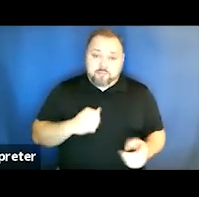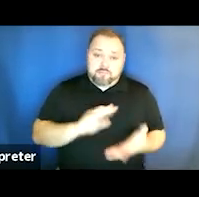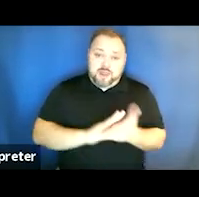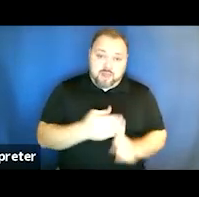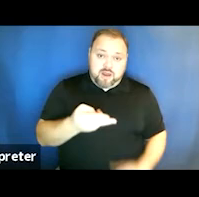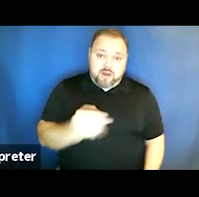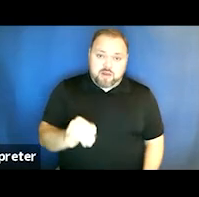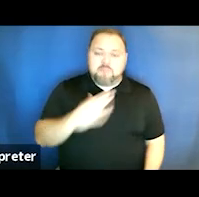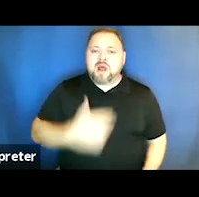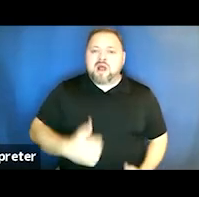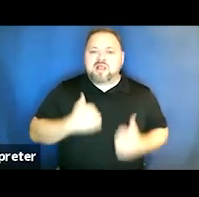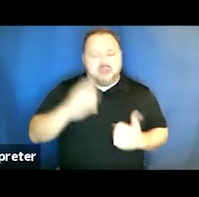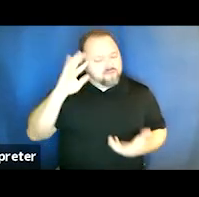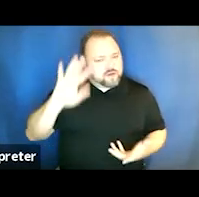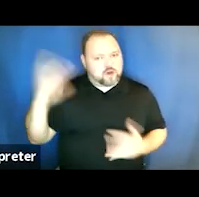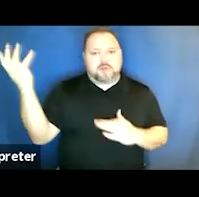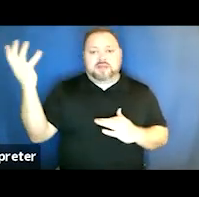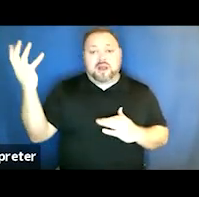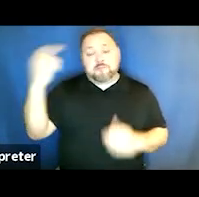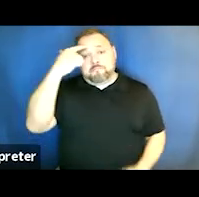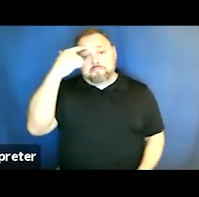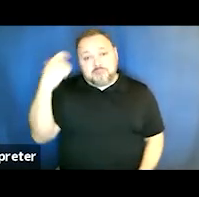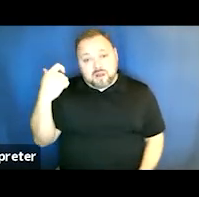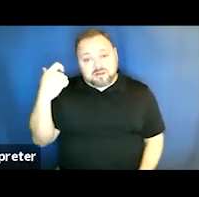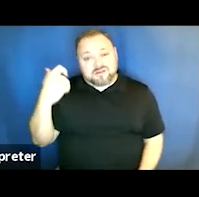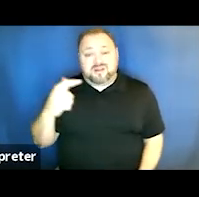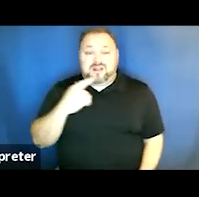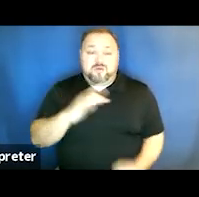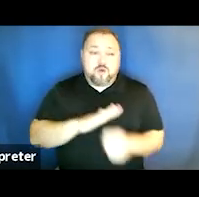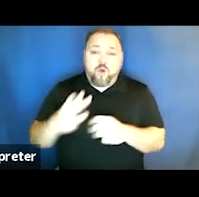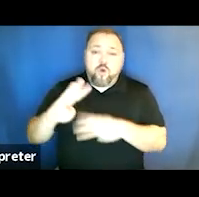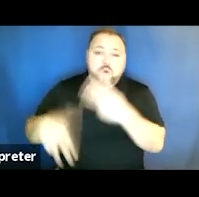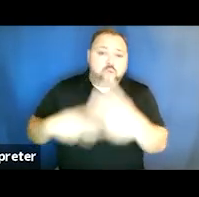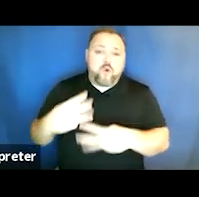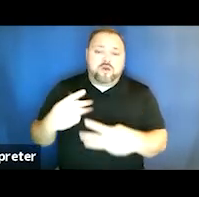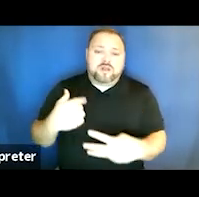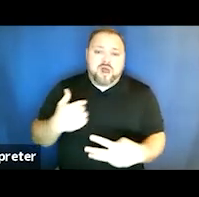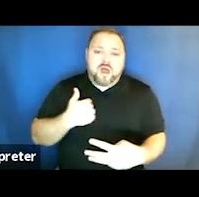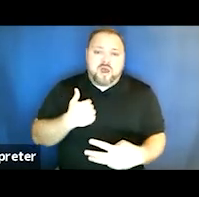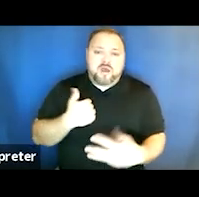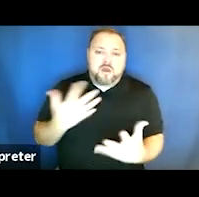my life turned upside down because there was a whole world that I wanted to connect to,